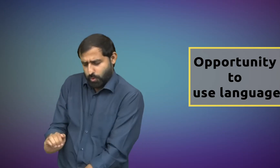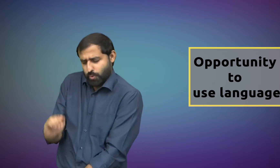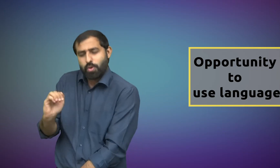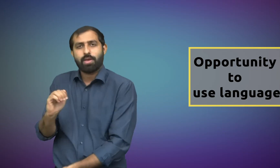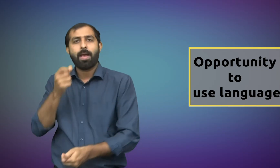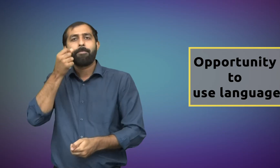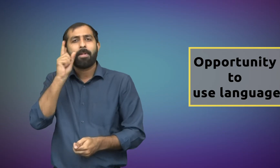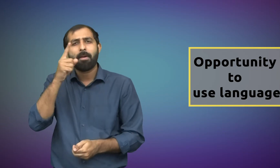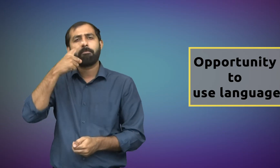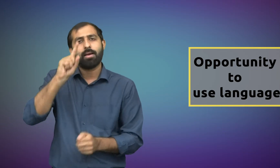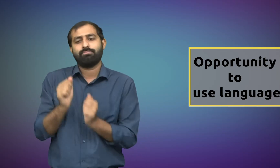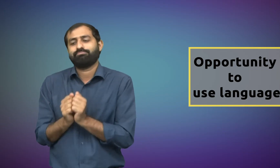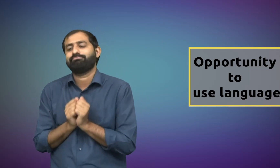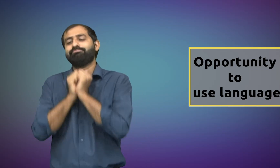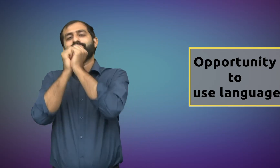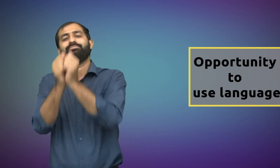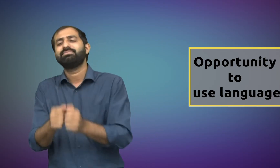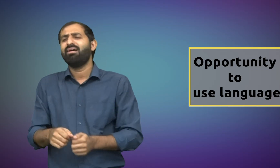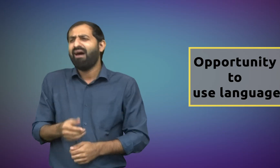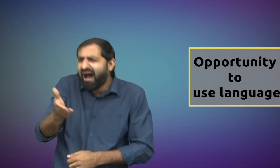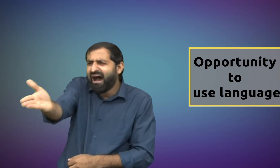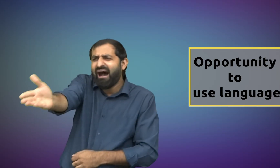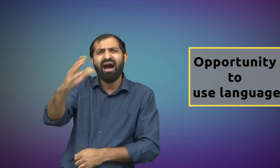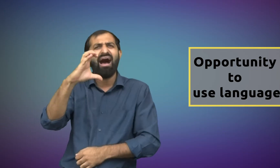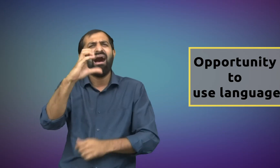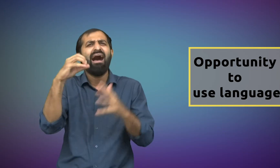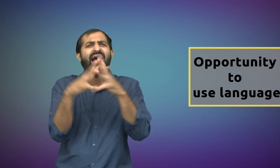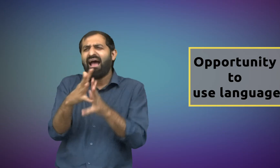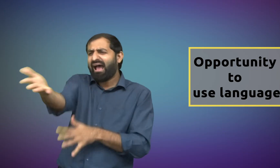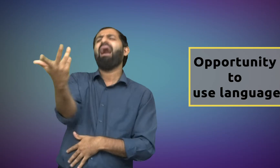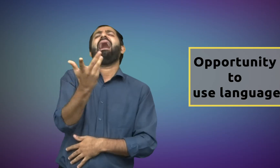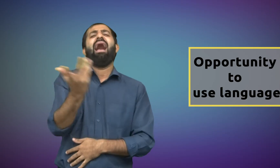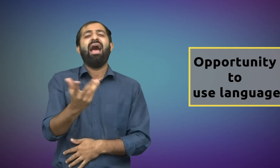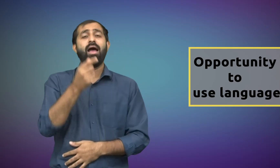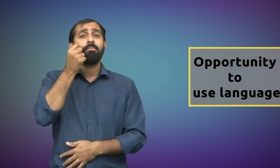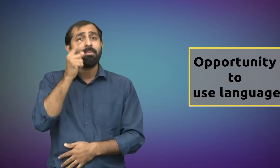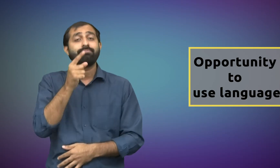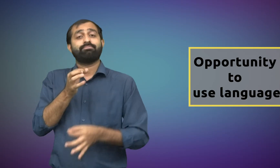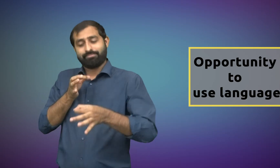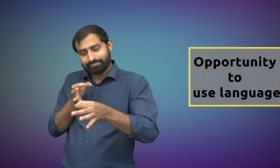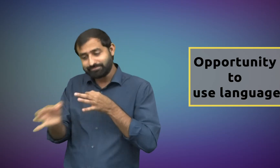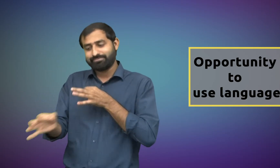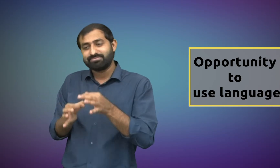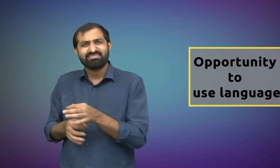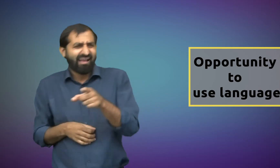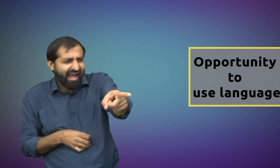When a child start growing up, he or she go outside with her parents to see cow. The child may ask, what is it?